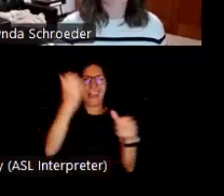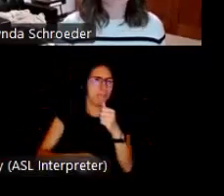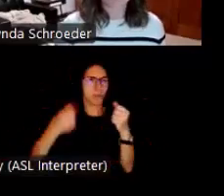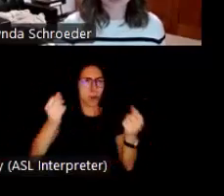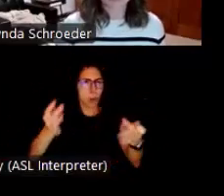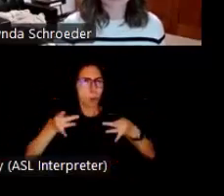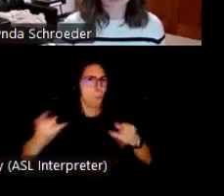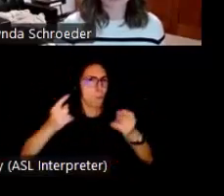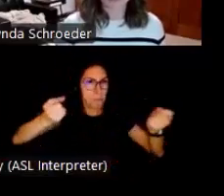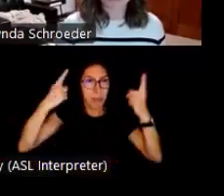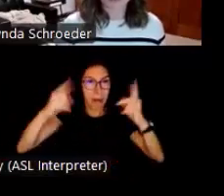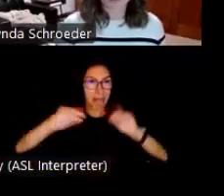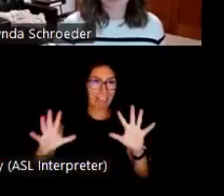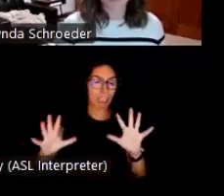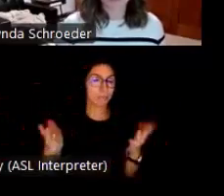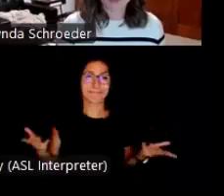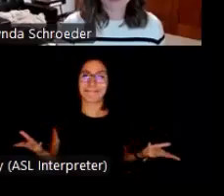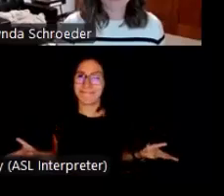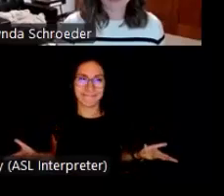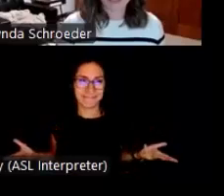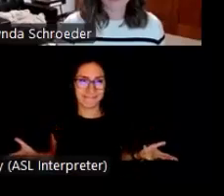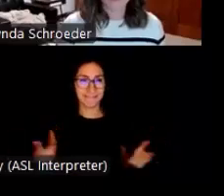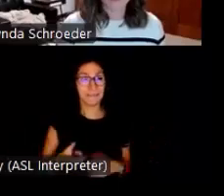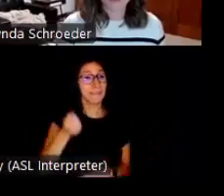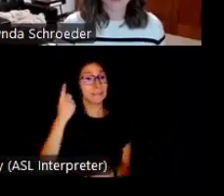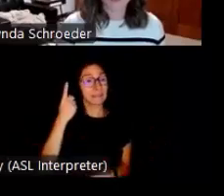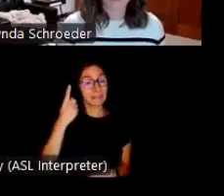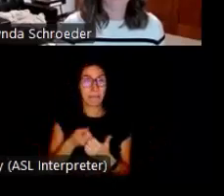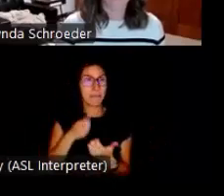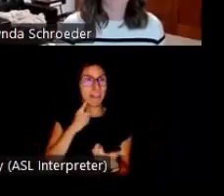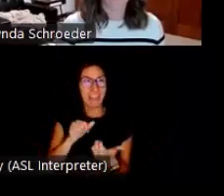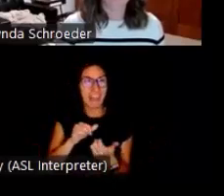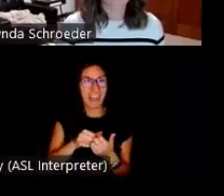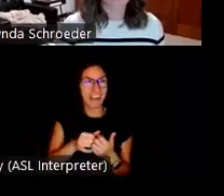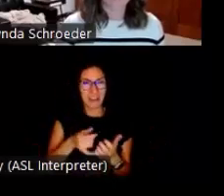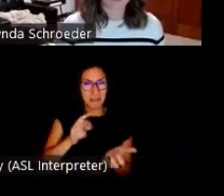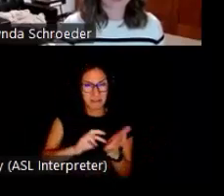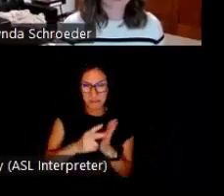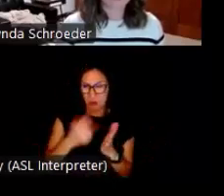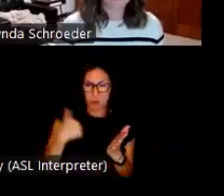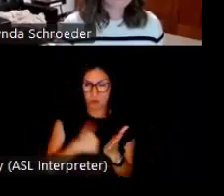of products and outreach methods if we want them to actually reach our rural and underserved communities.